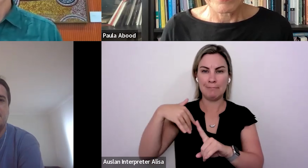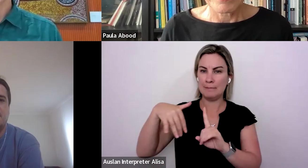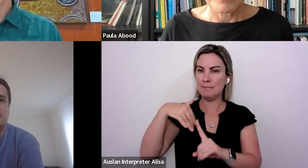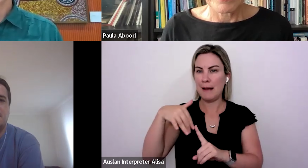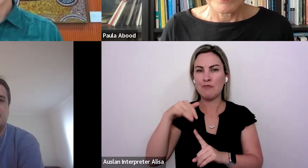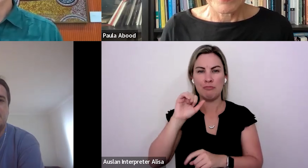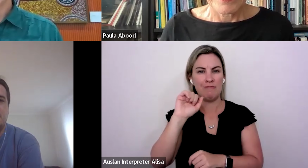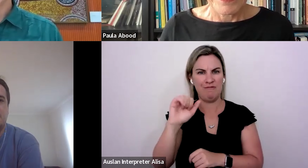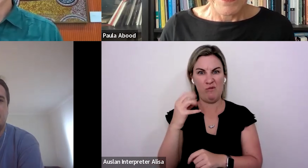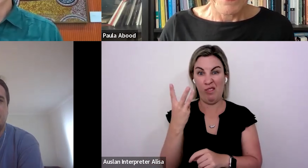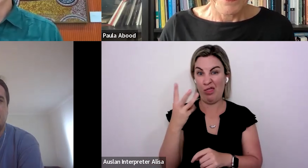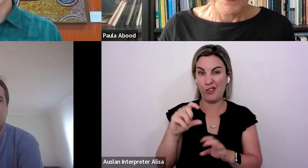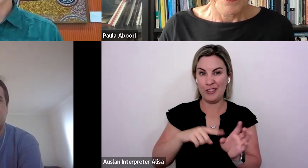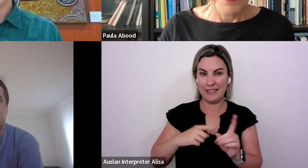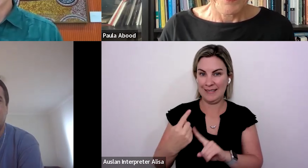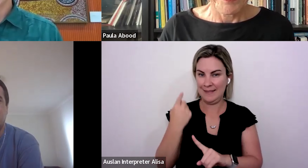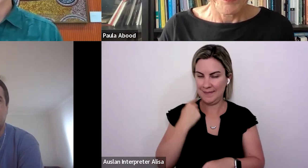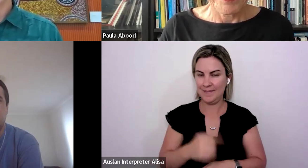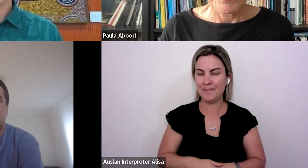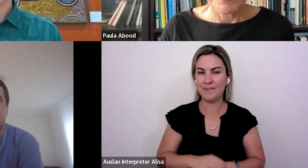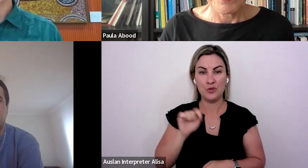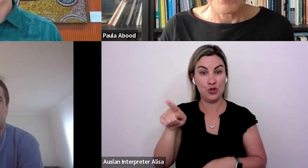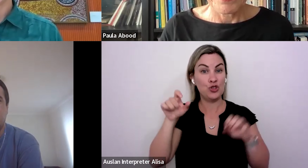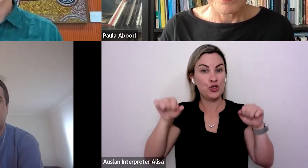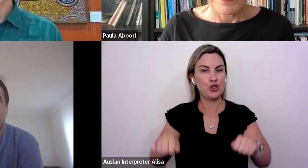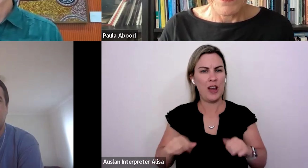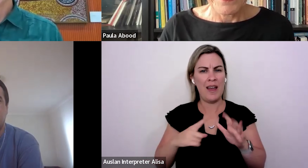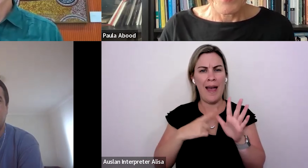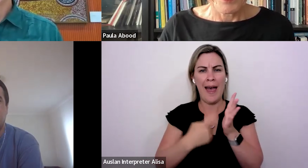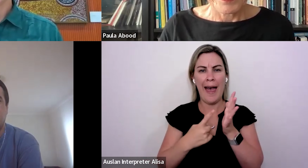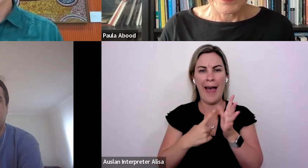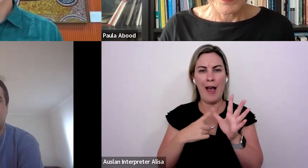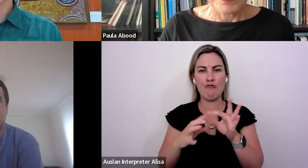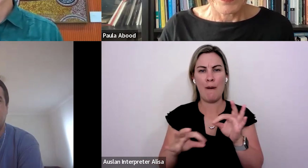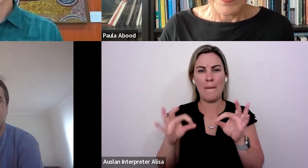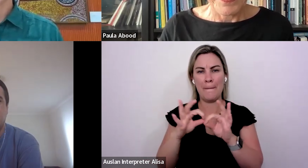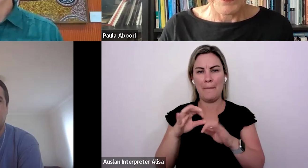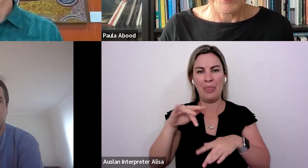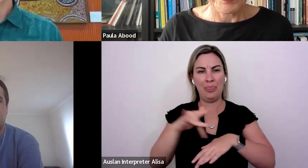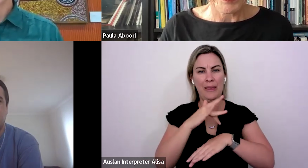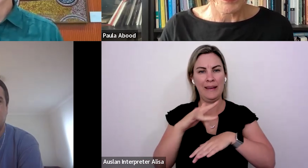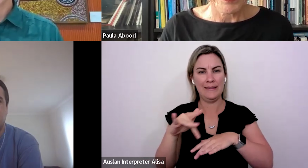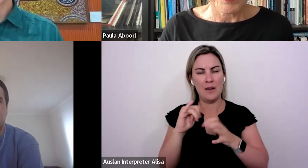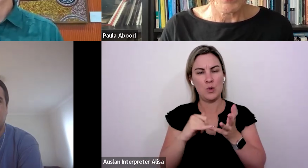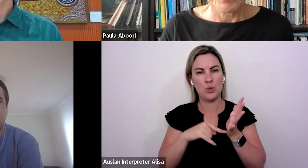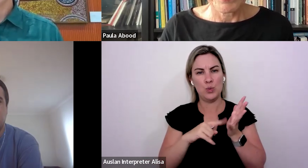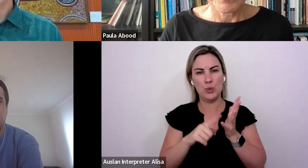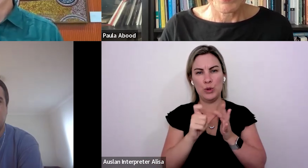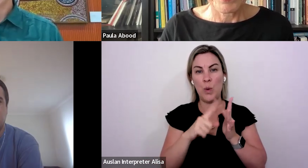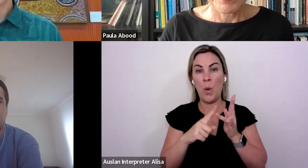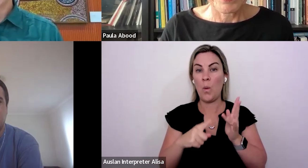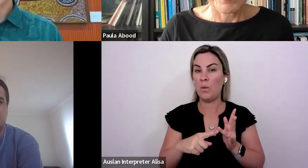Paula is currently Chair of Arab Theatre Studio and Director of not-for-profit organisation, the Third Space.